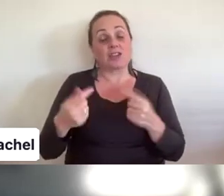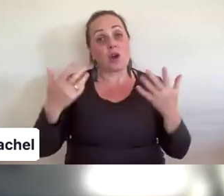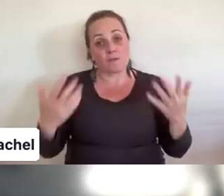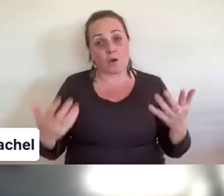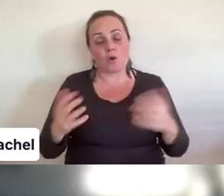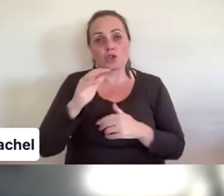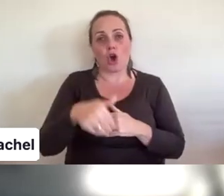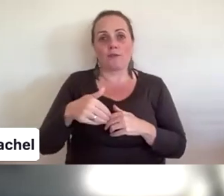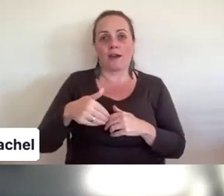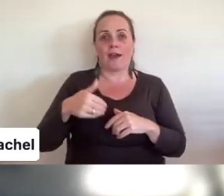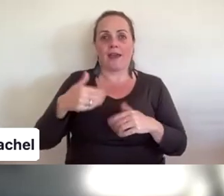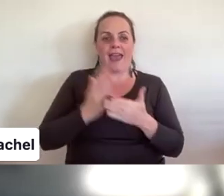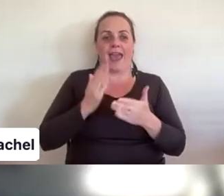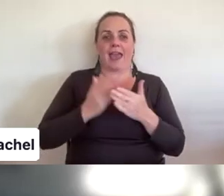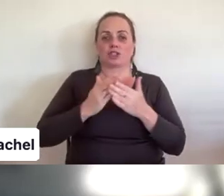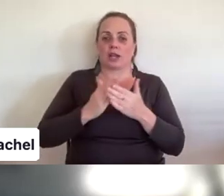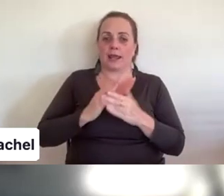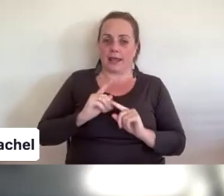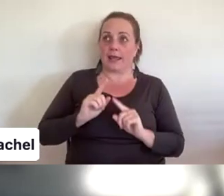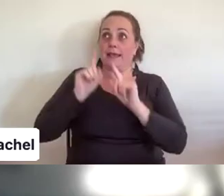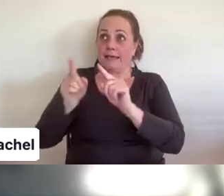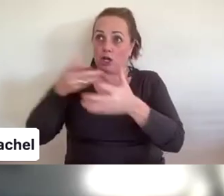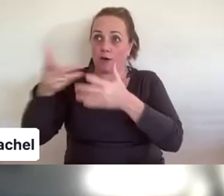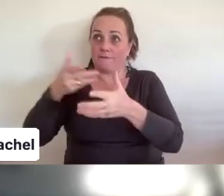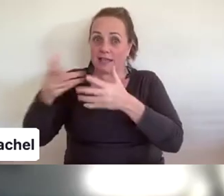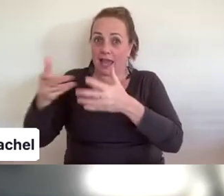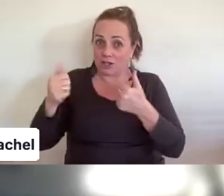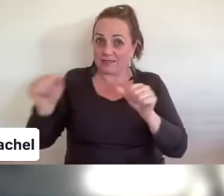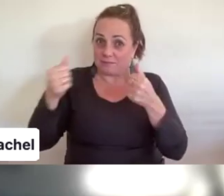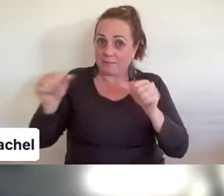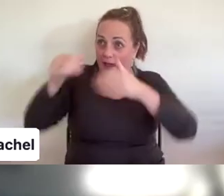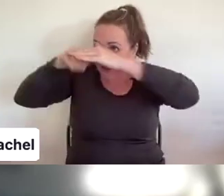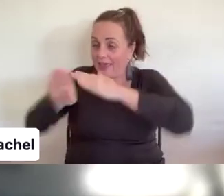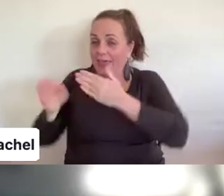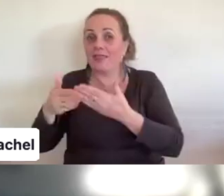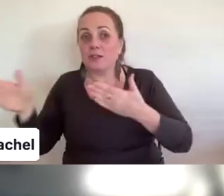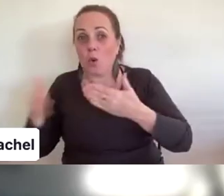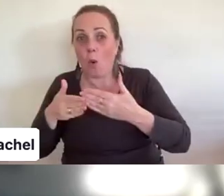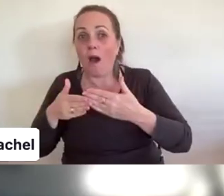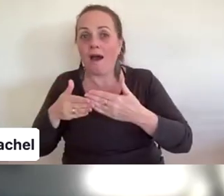the table, but there are also challenges of being heard and seriously considered when at